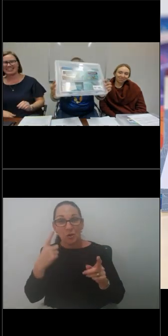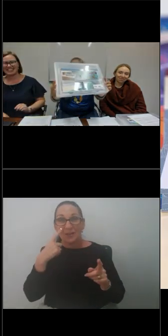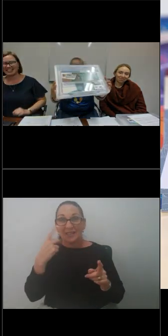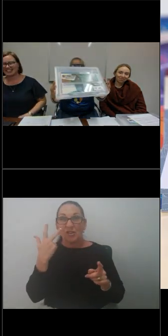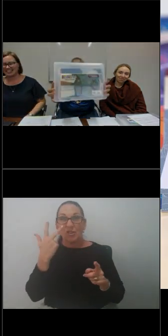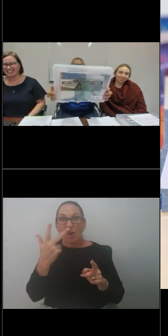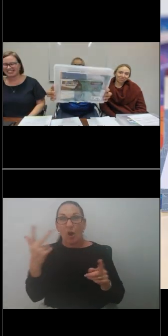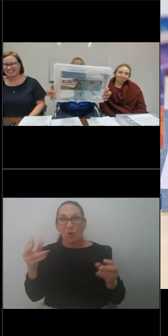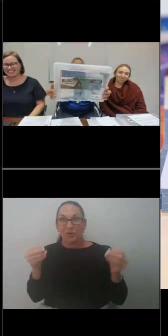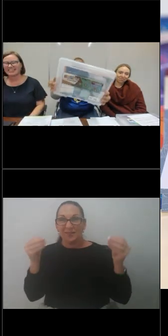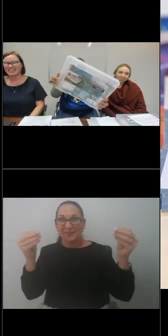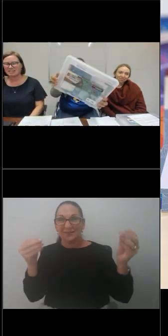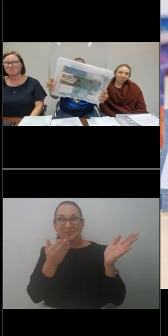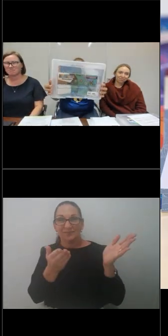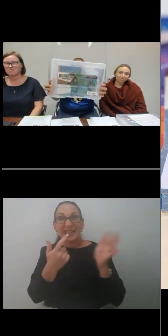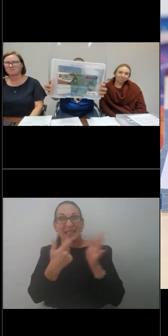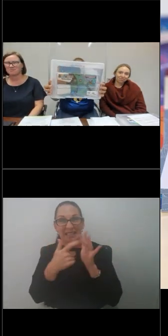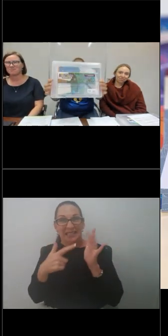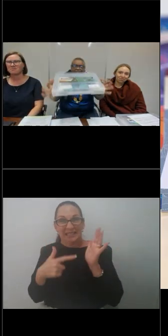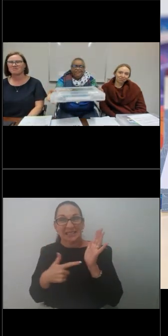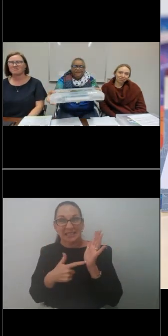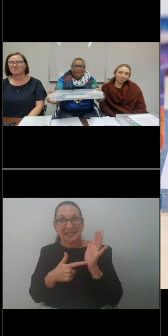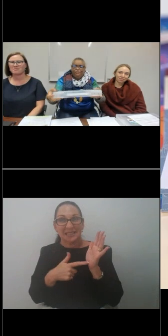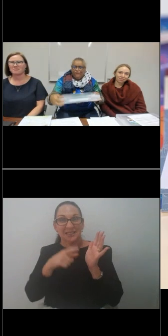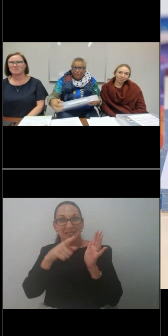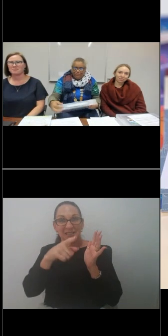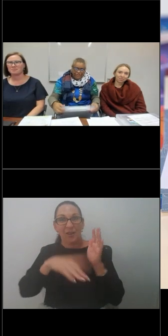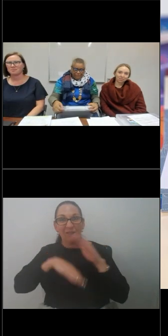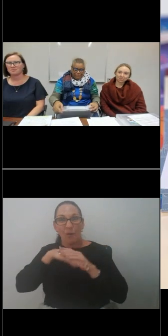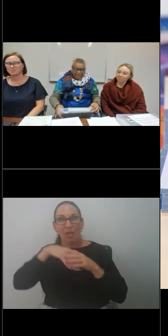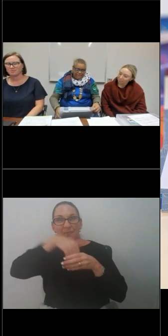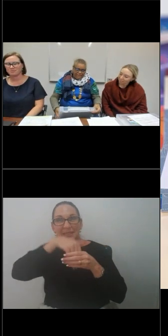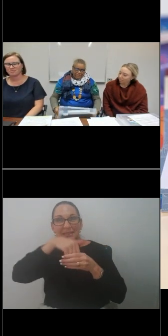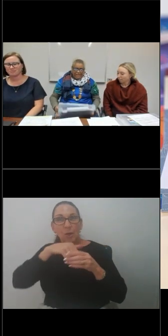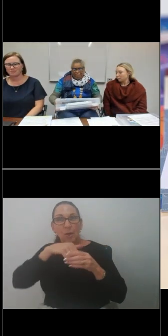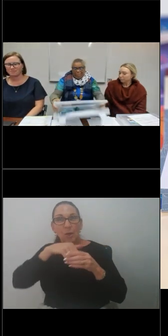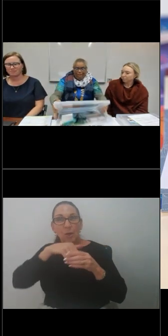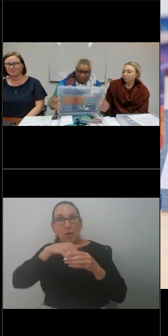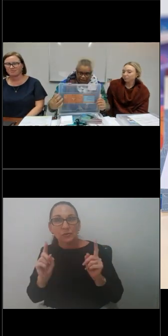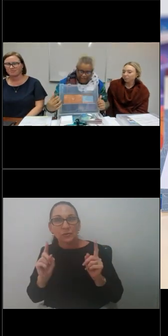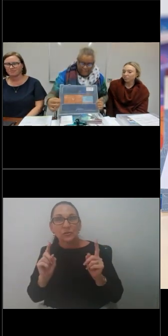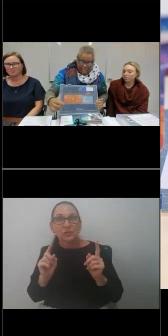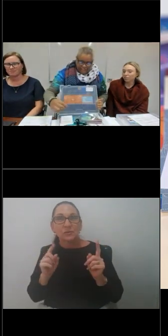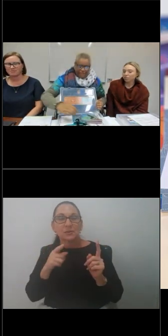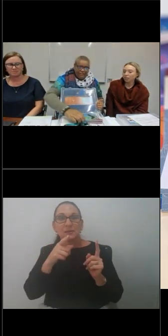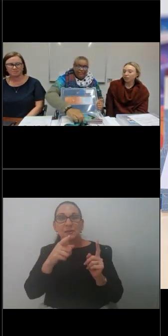Blurred Borders kit okay yeah inside the kit when you comes to training you get a variety of stuff